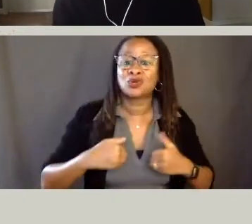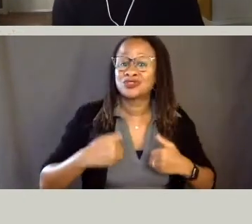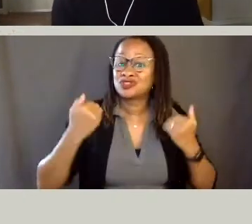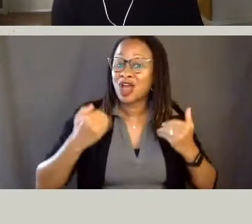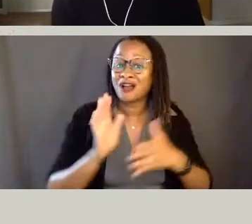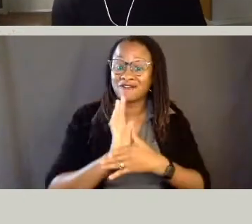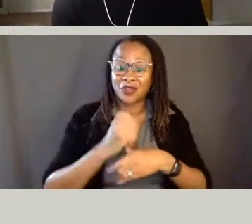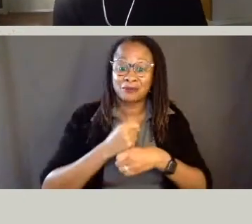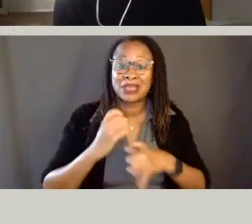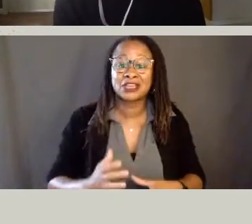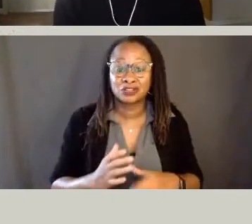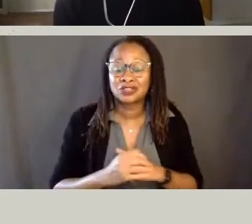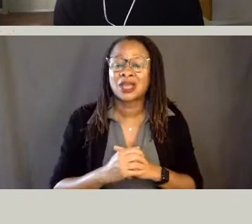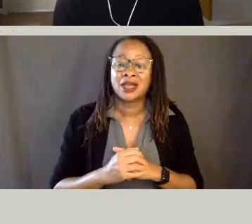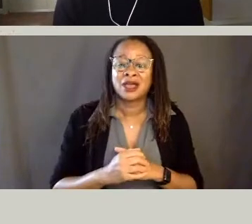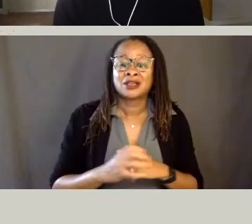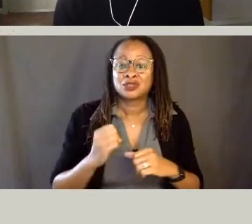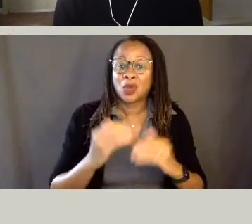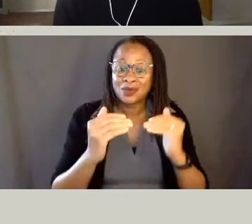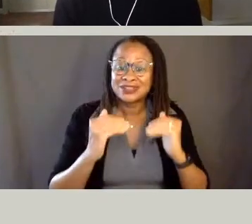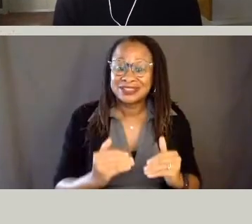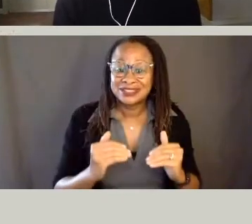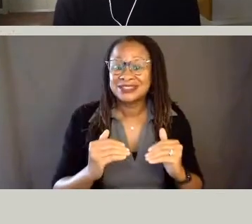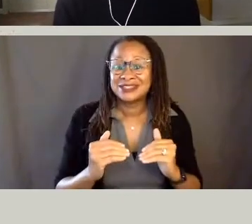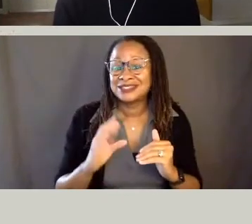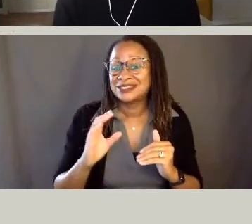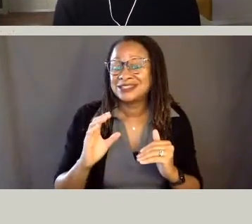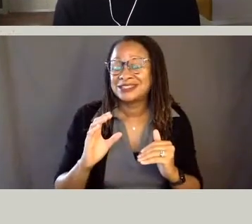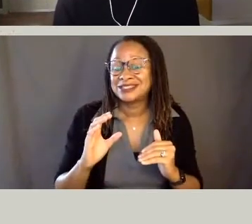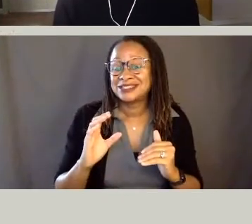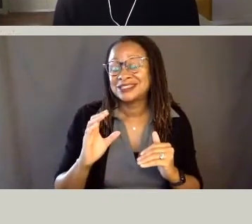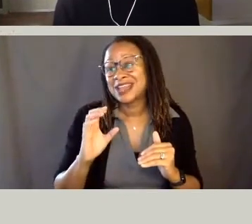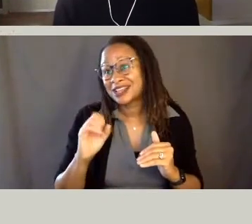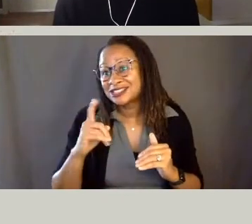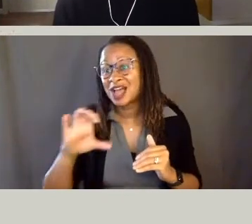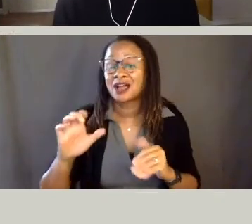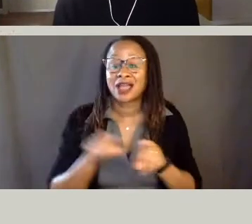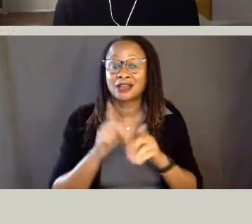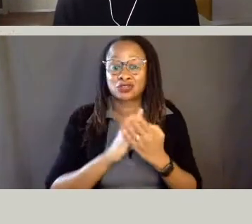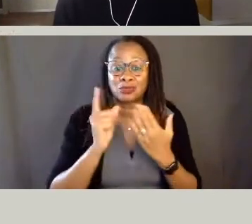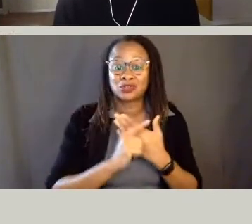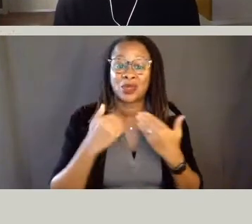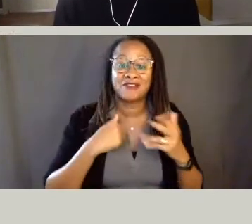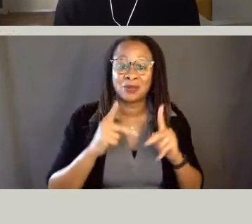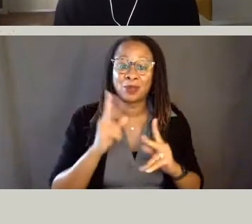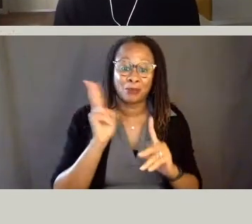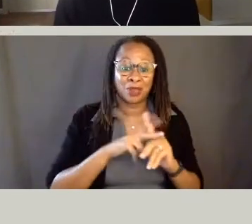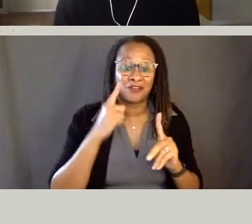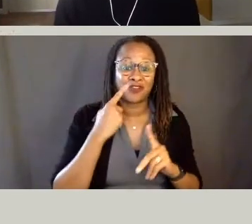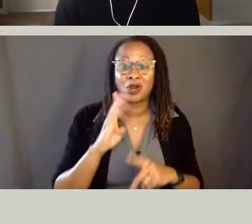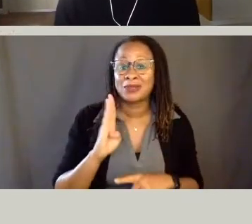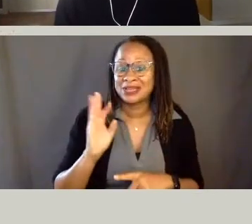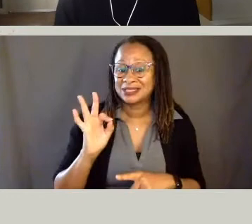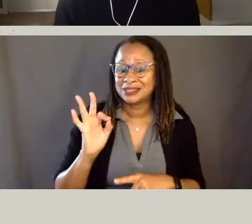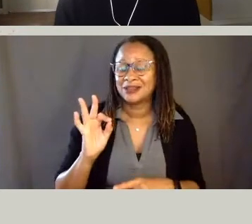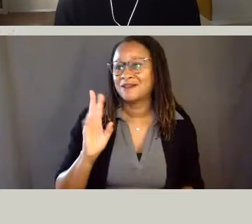who, you know, so with Next Doc there's a program, right now we have filmmakers who are applying for DDF. Some of the filmmakers have gotten DDF funding.